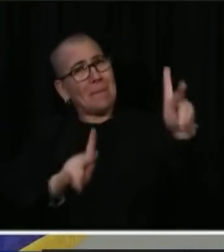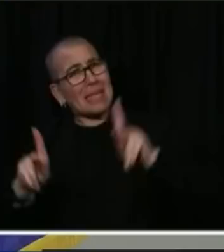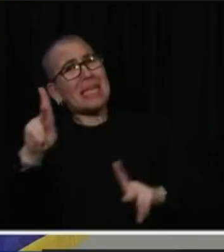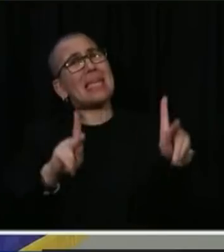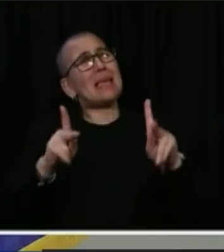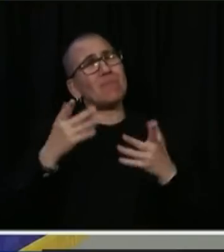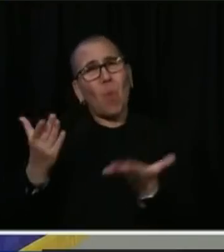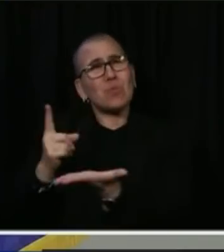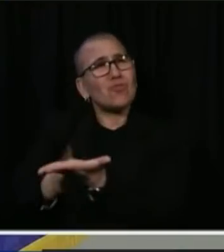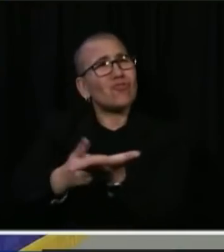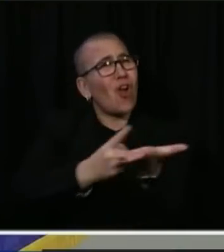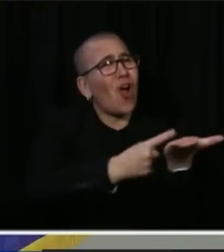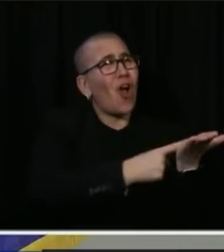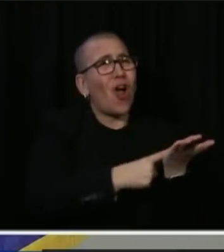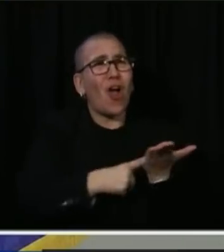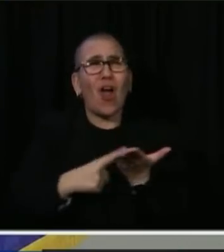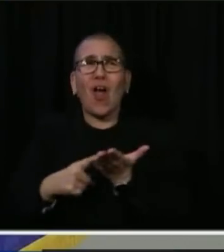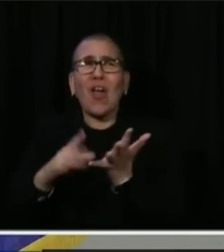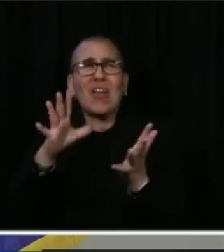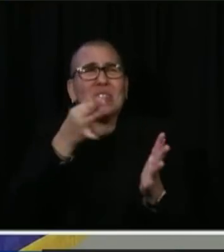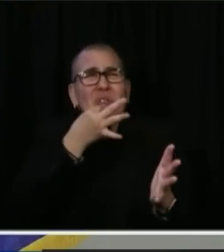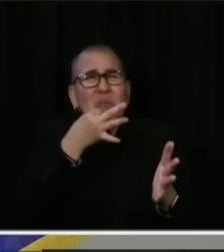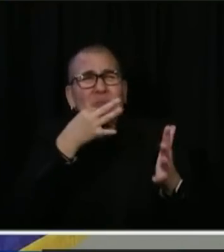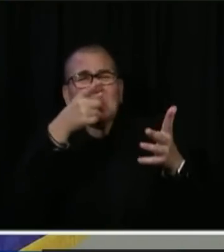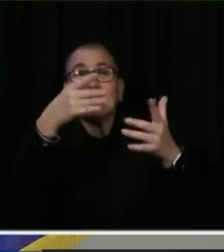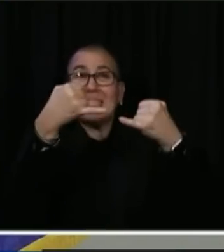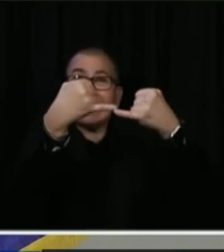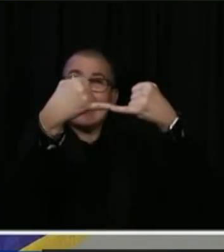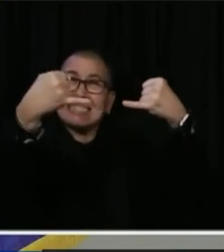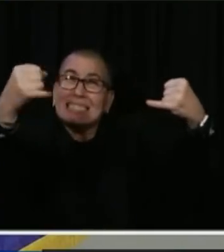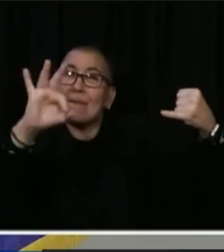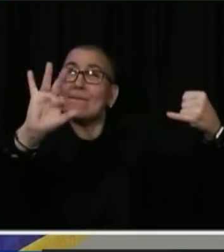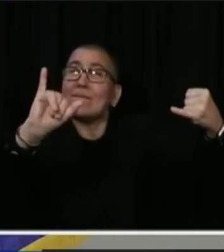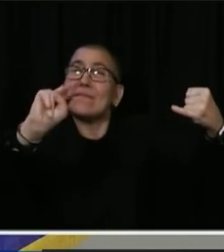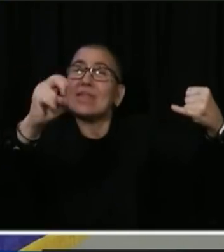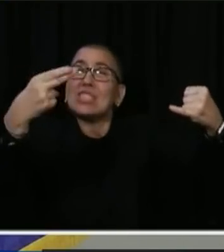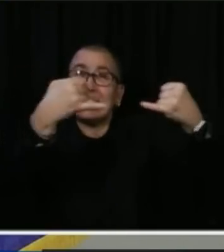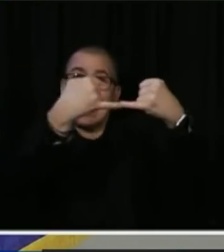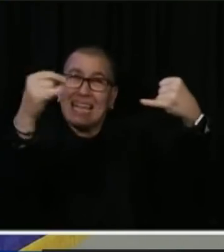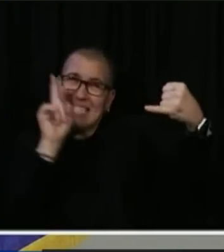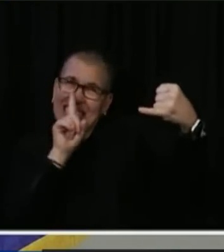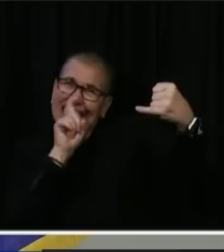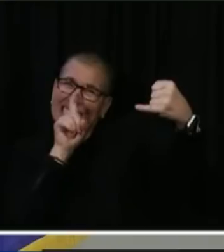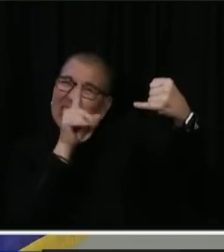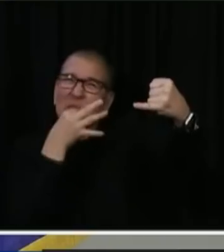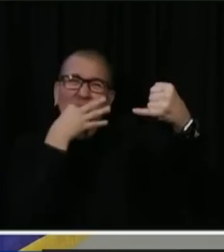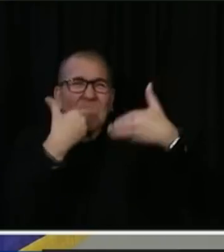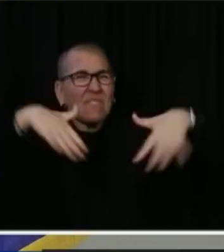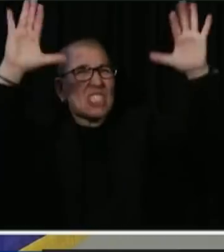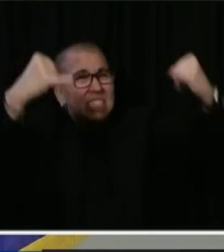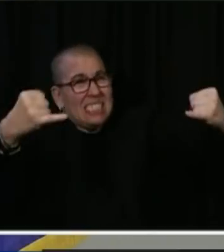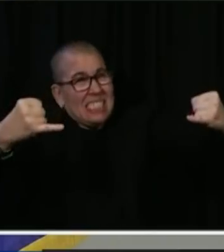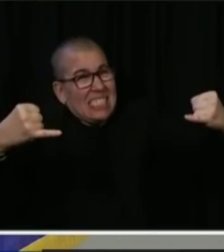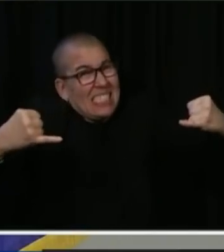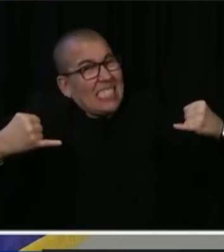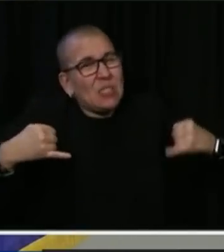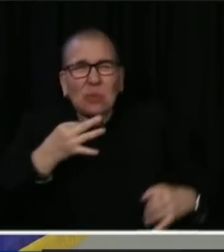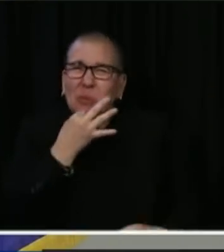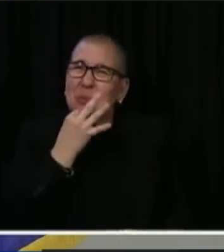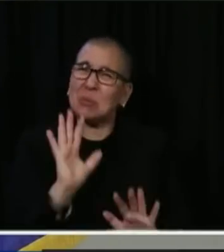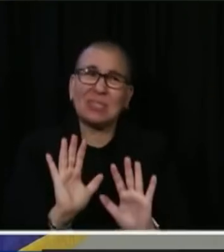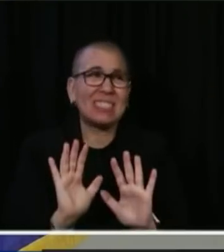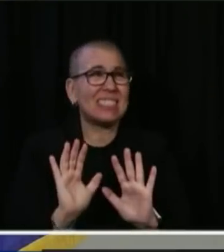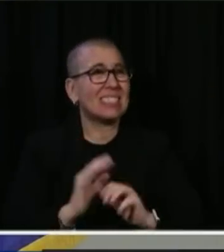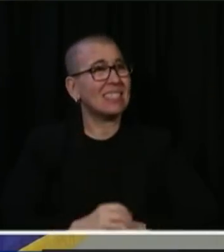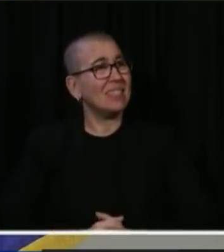AND TAKEN THEM AND LOOKED OUT